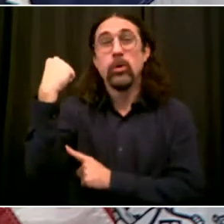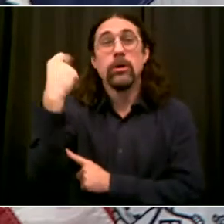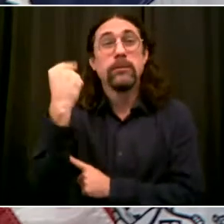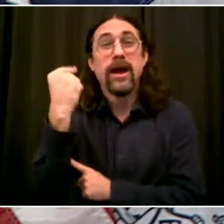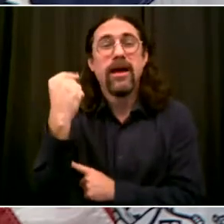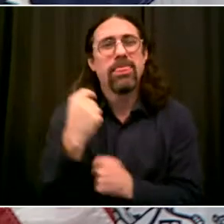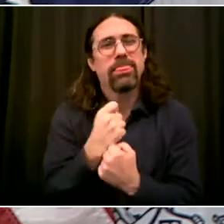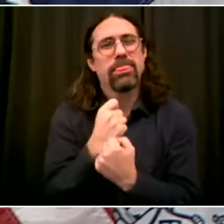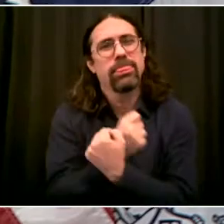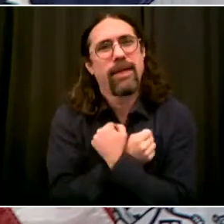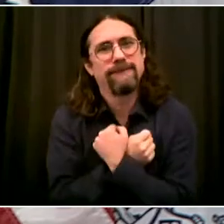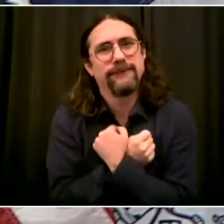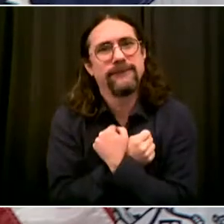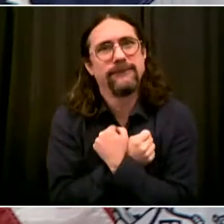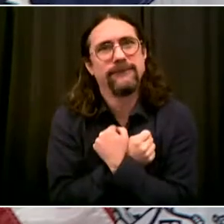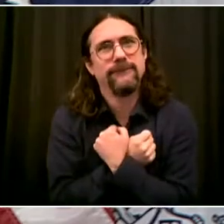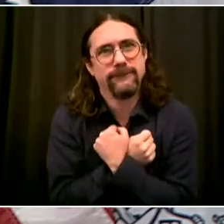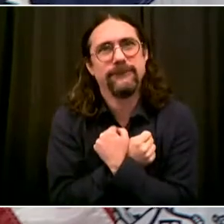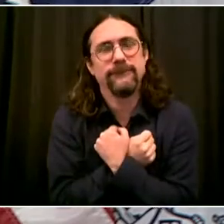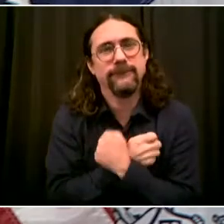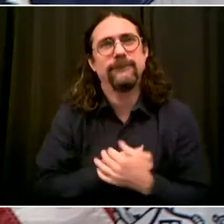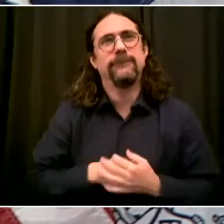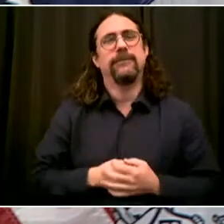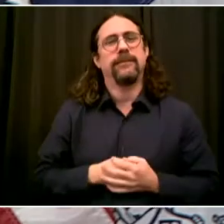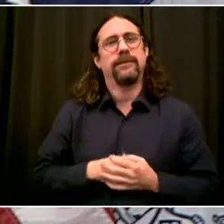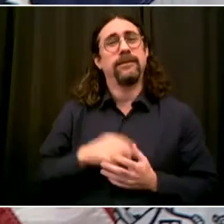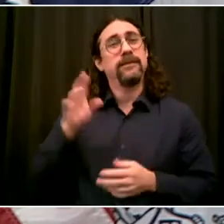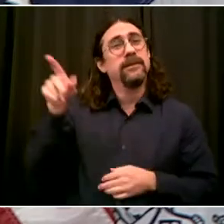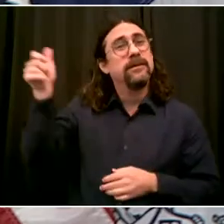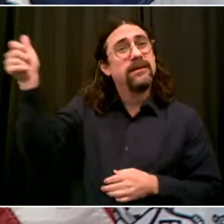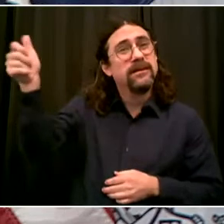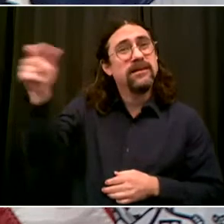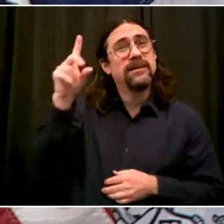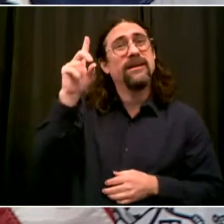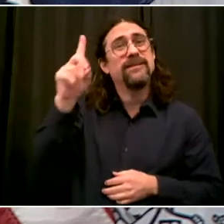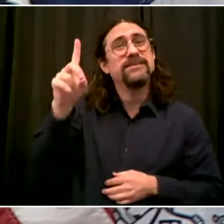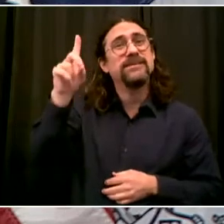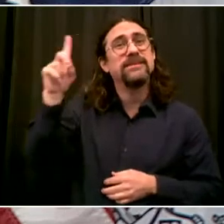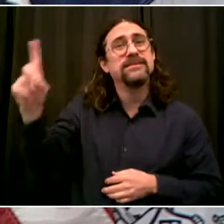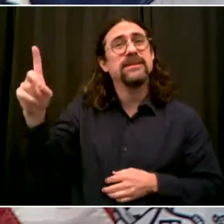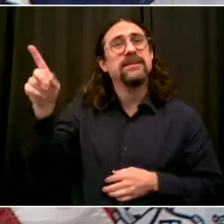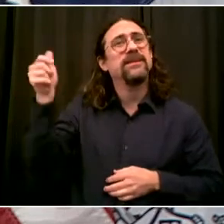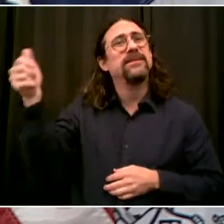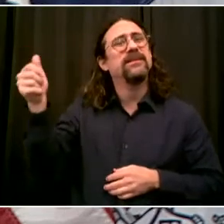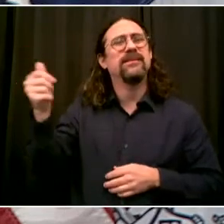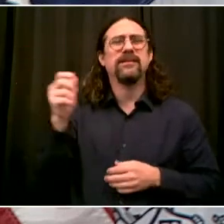WERE LOVED. WHEN H HE WAS AROUND GROUPS OF KIDS, PARTICULARLRL KYIIDS OF